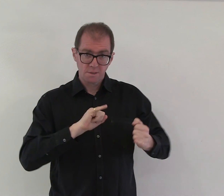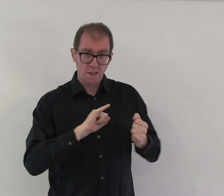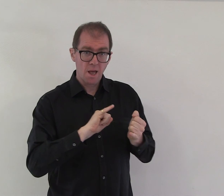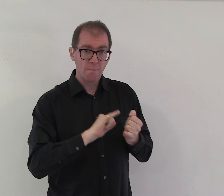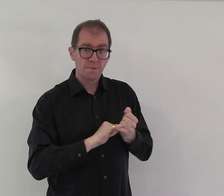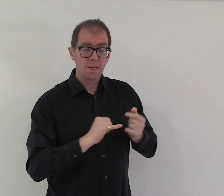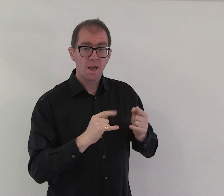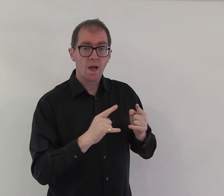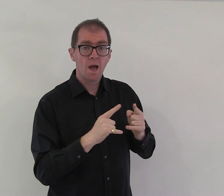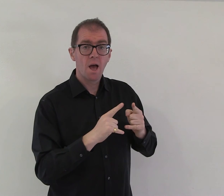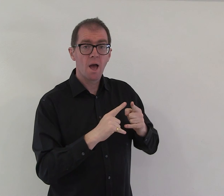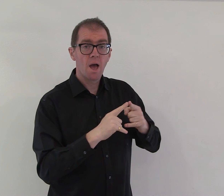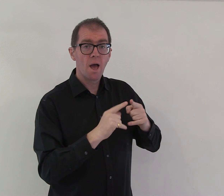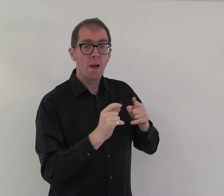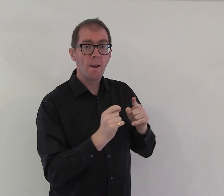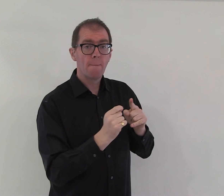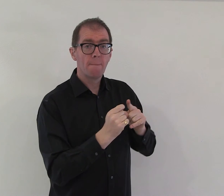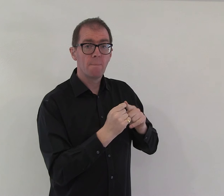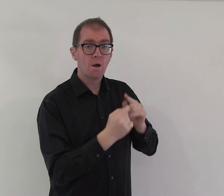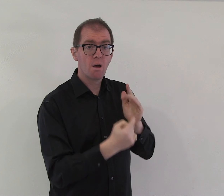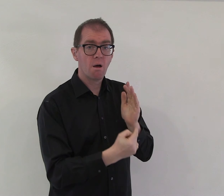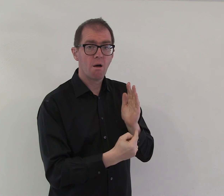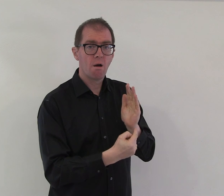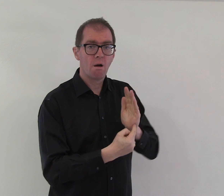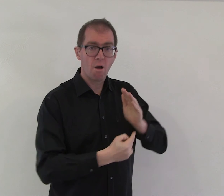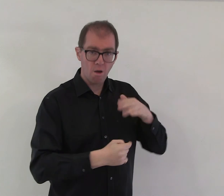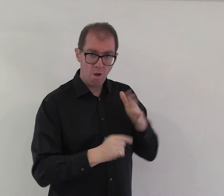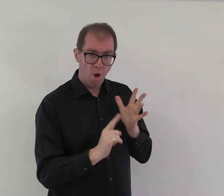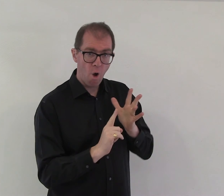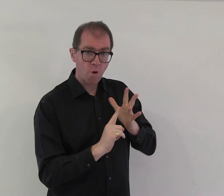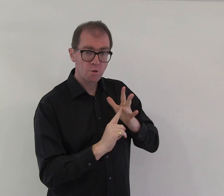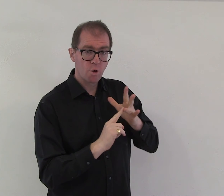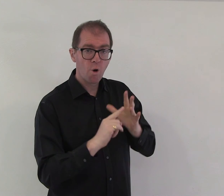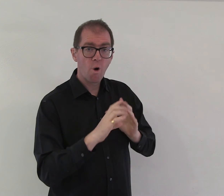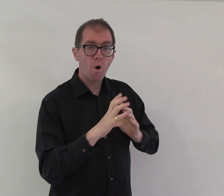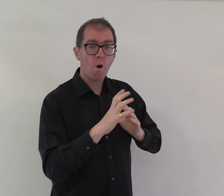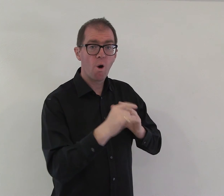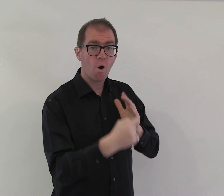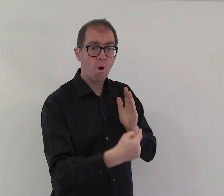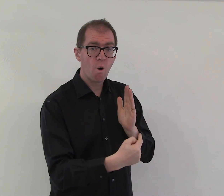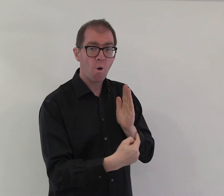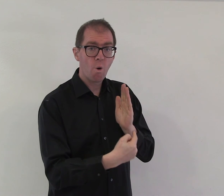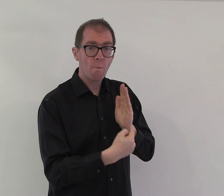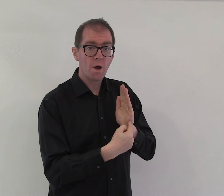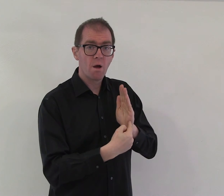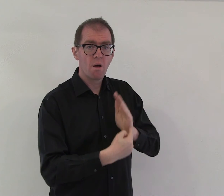September October